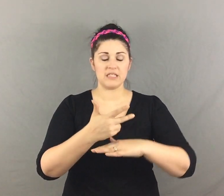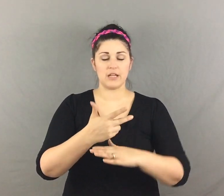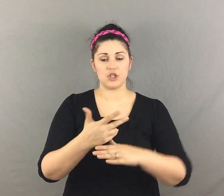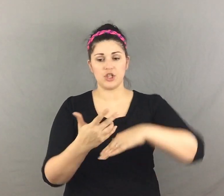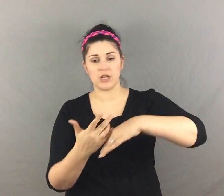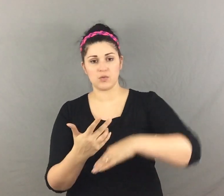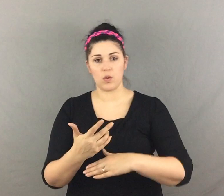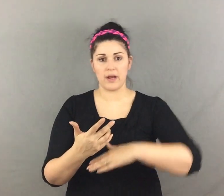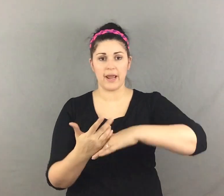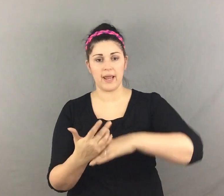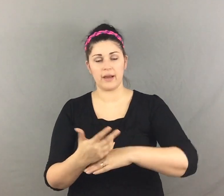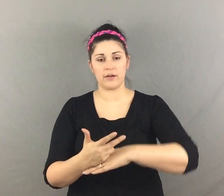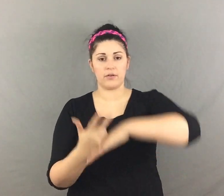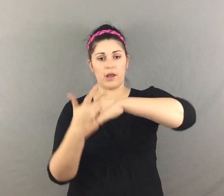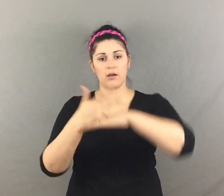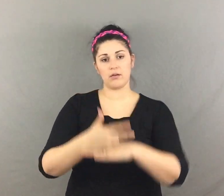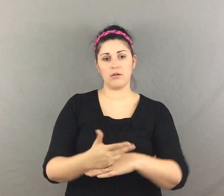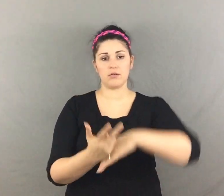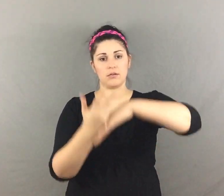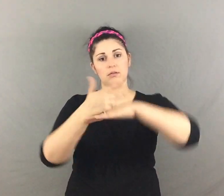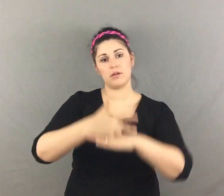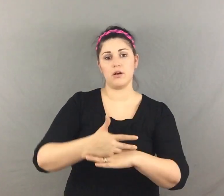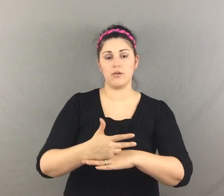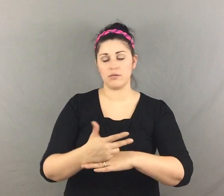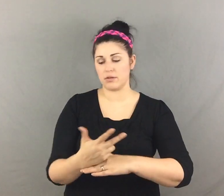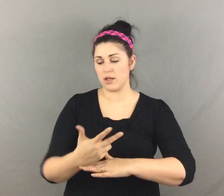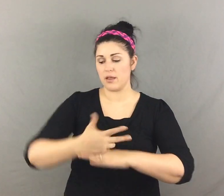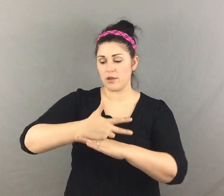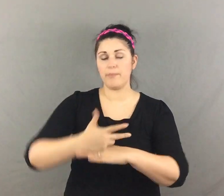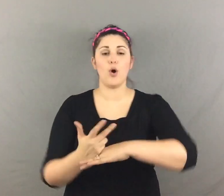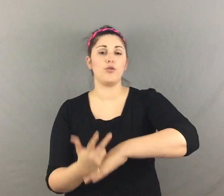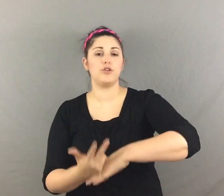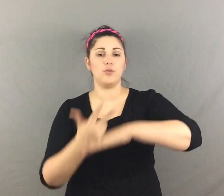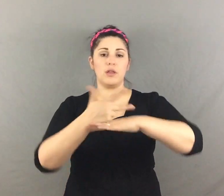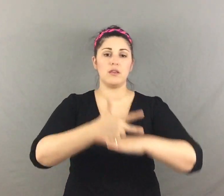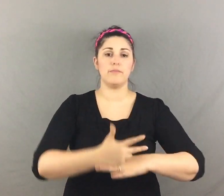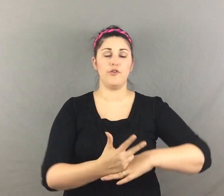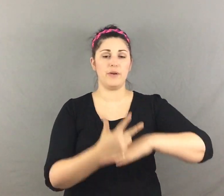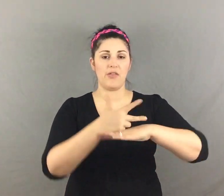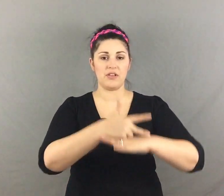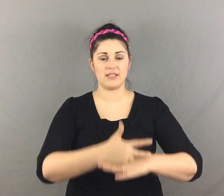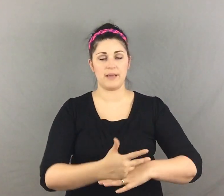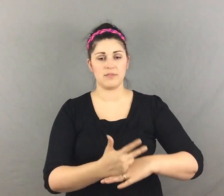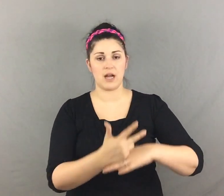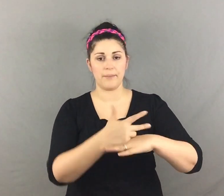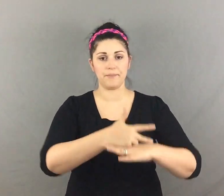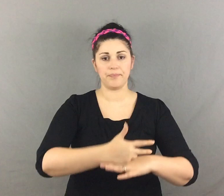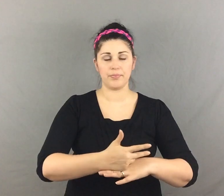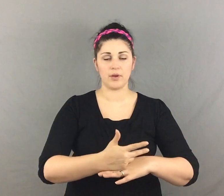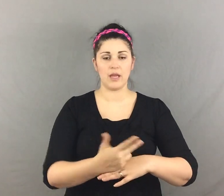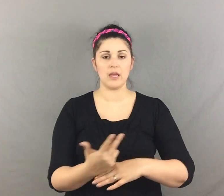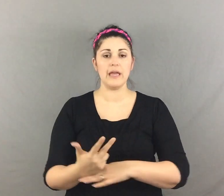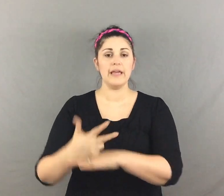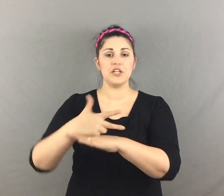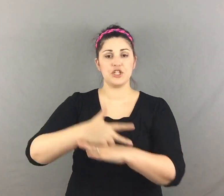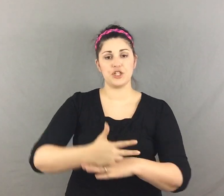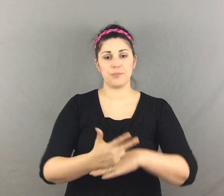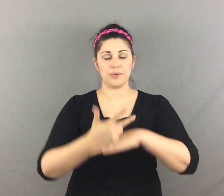it's not just one hand going, oh you know, they're both doing the movement at the same time. Okay. Ship.